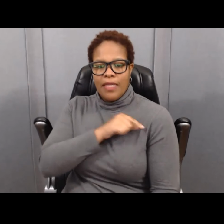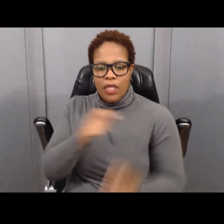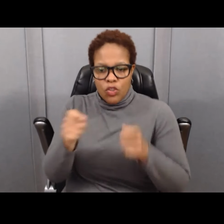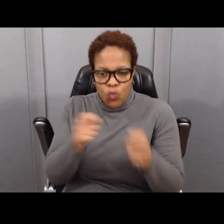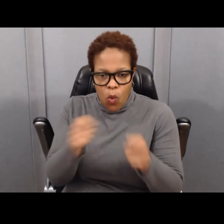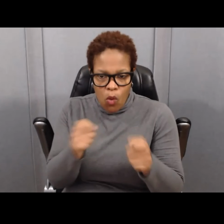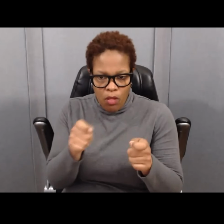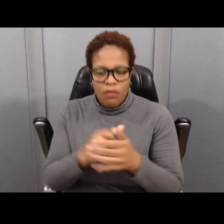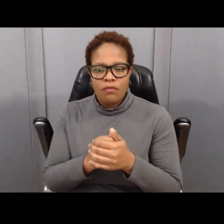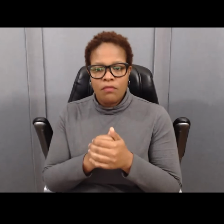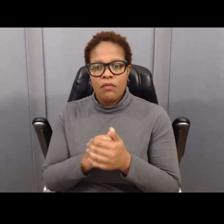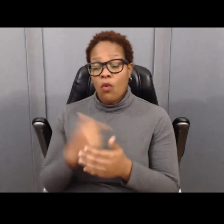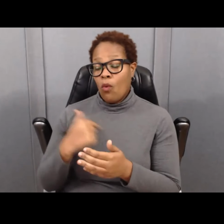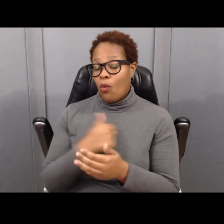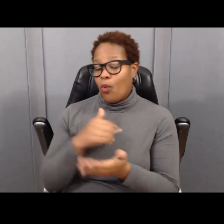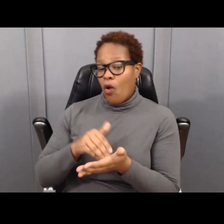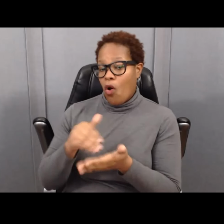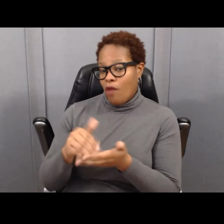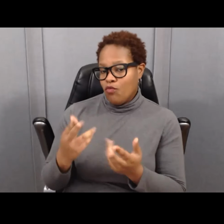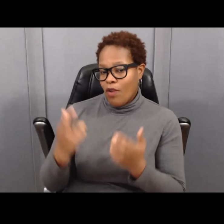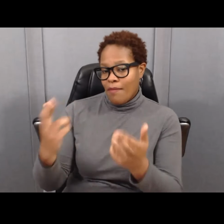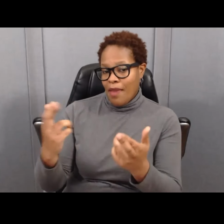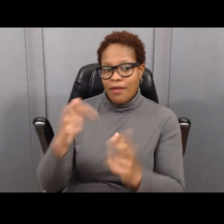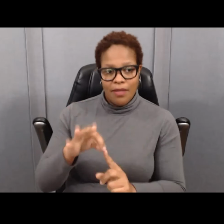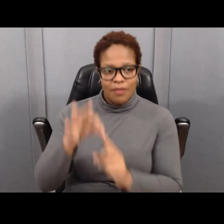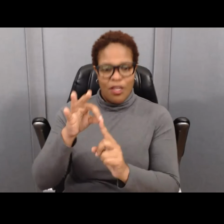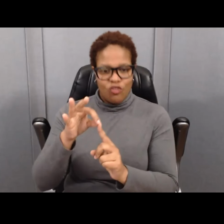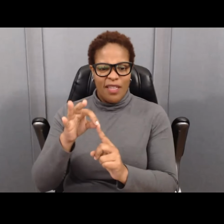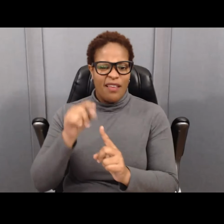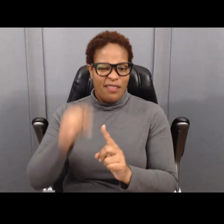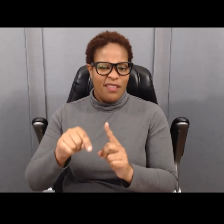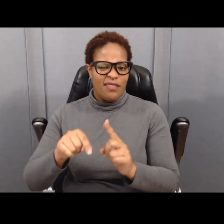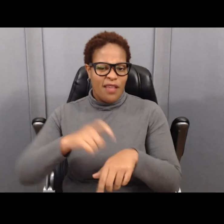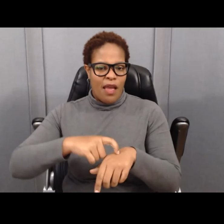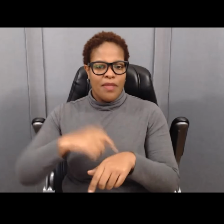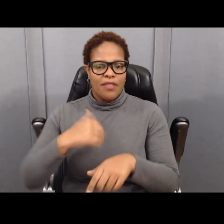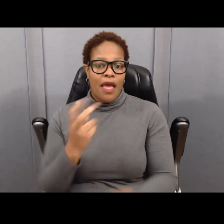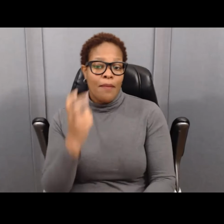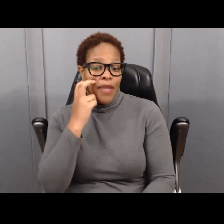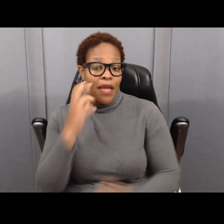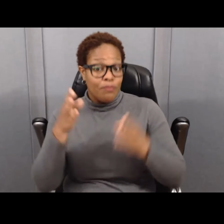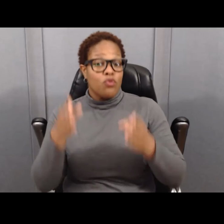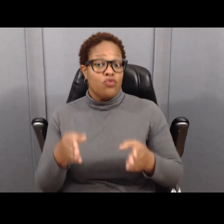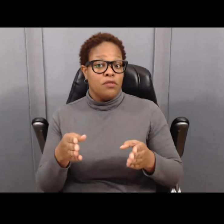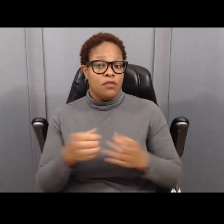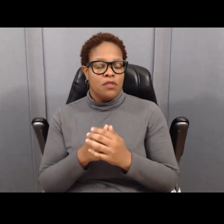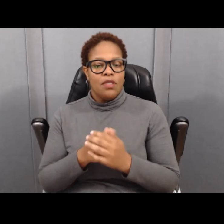We often recommend that it is, especially at this stage of the script, that there's a blind person because the content is created for blind people.